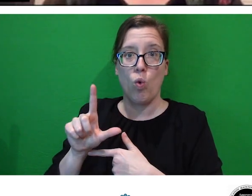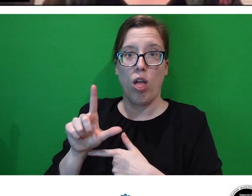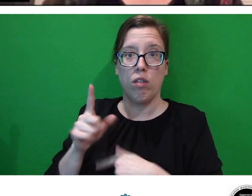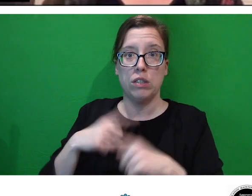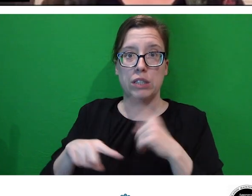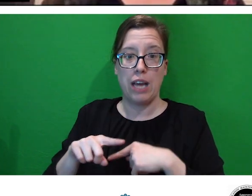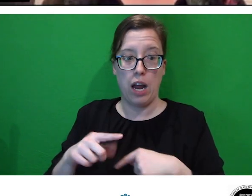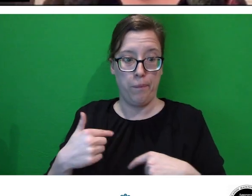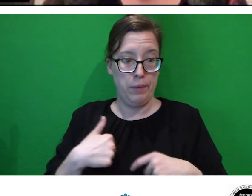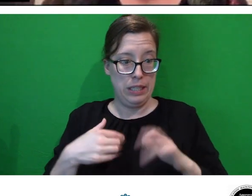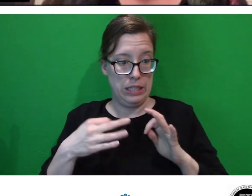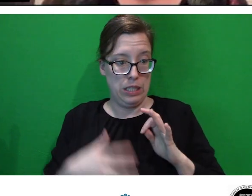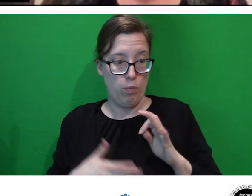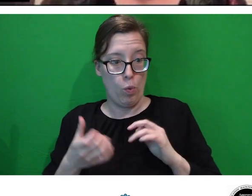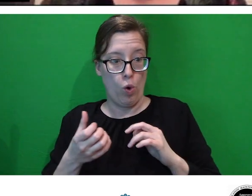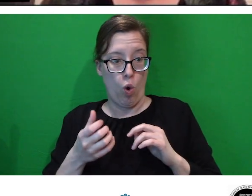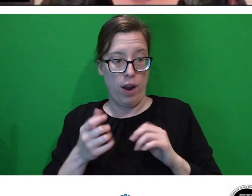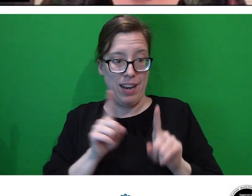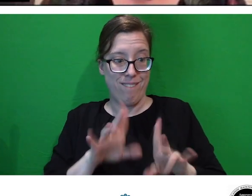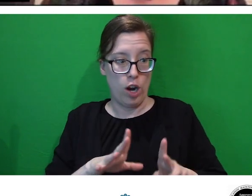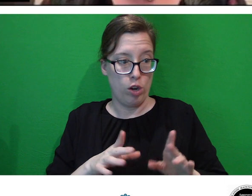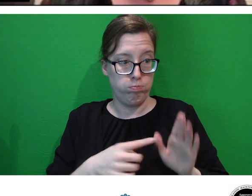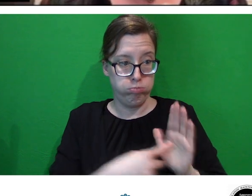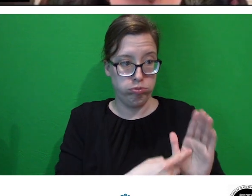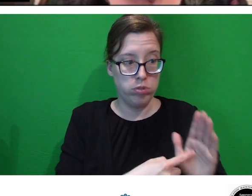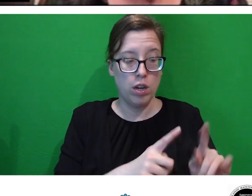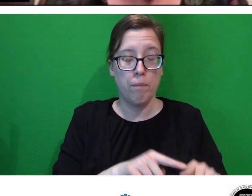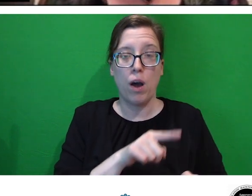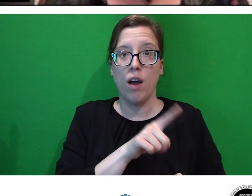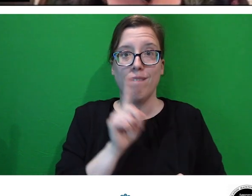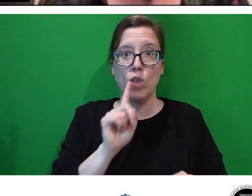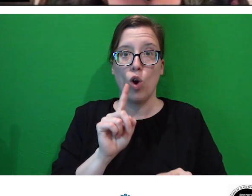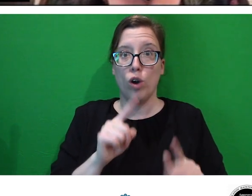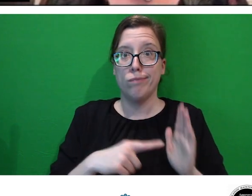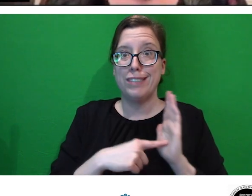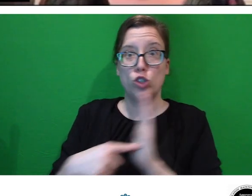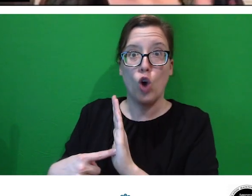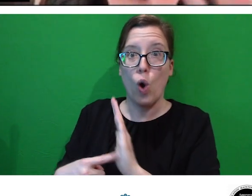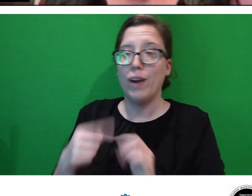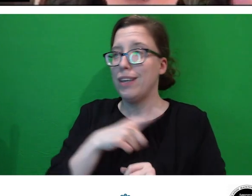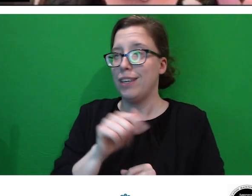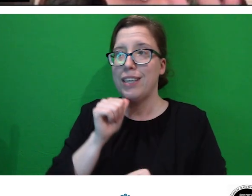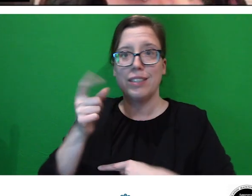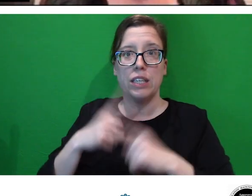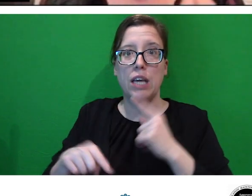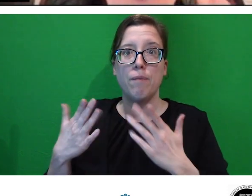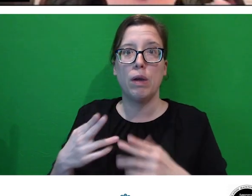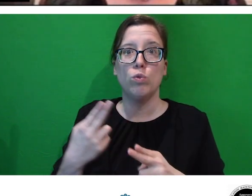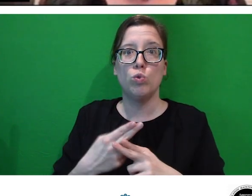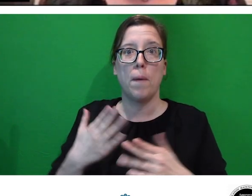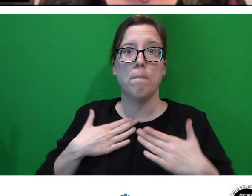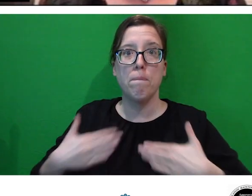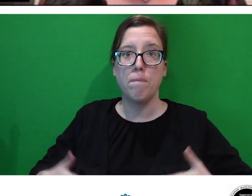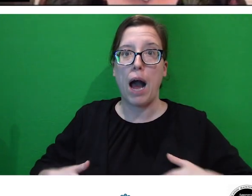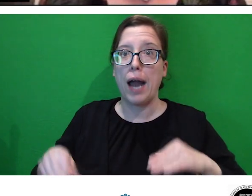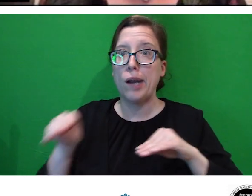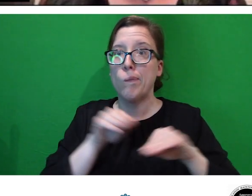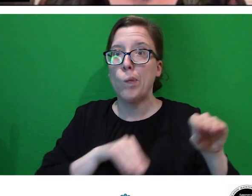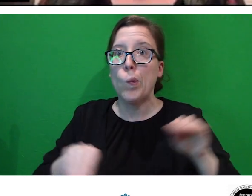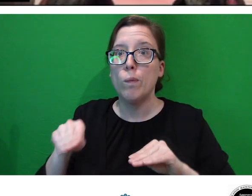He might receive information through manual sign that you as an Intervener or Interpreter use.